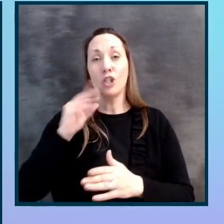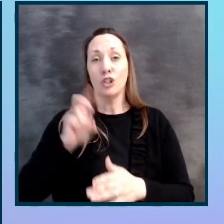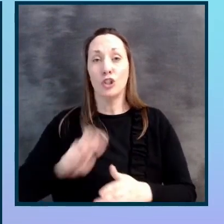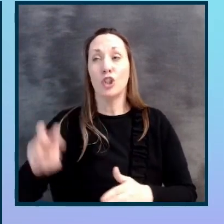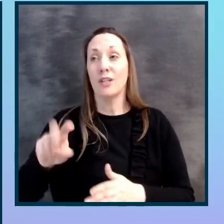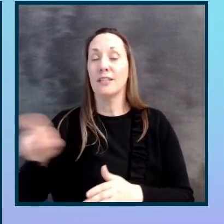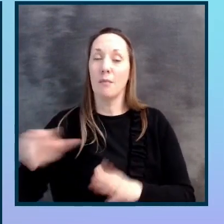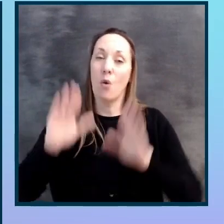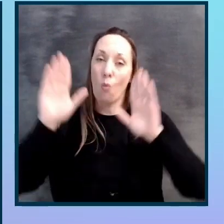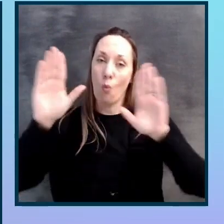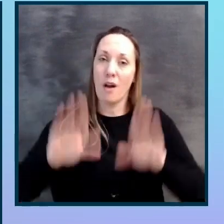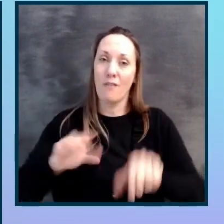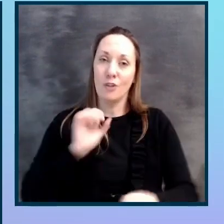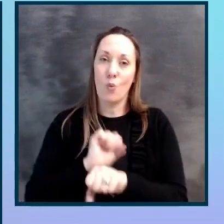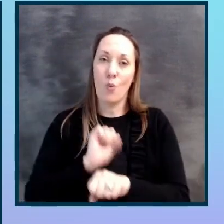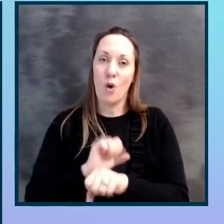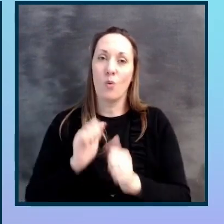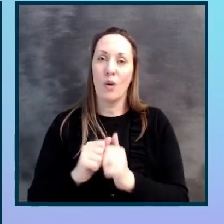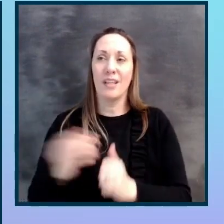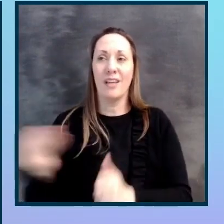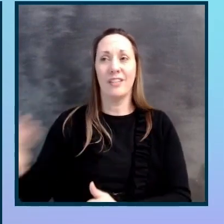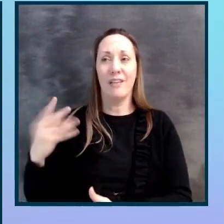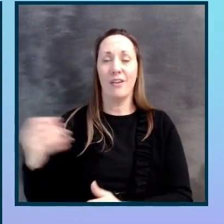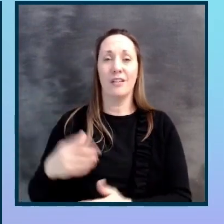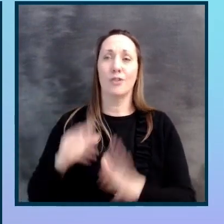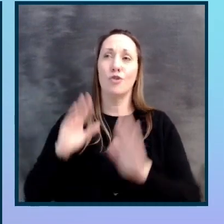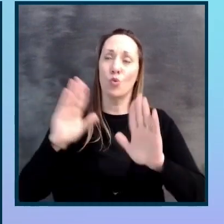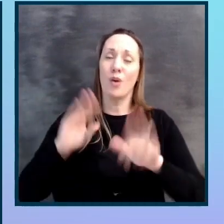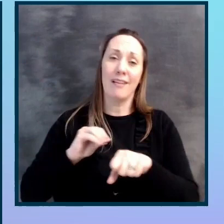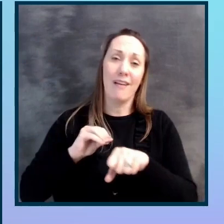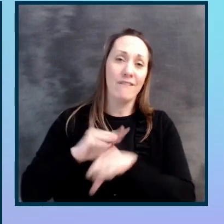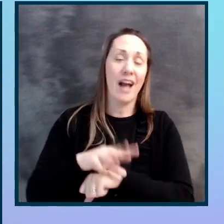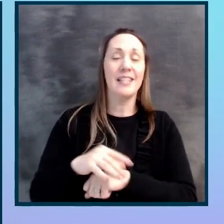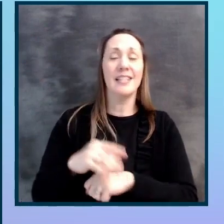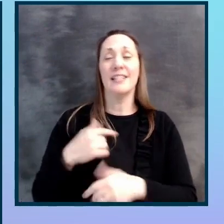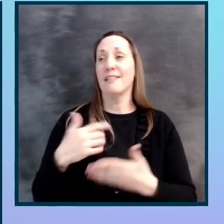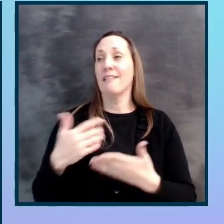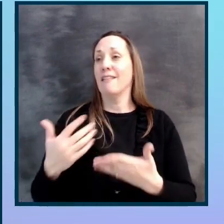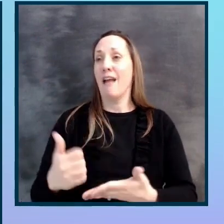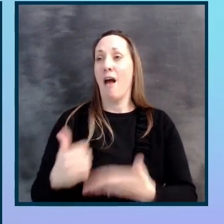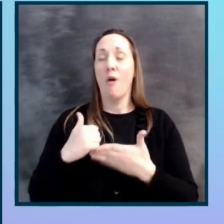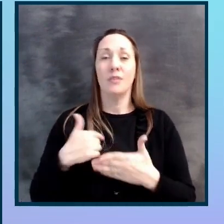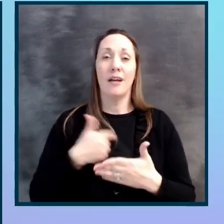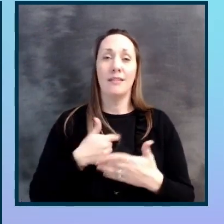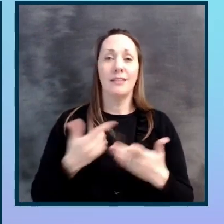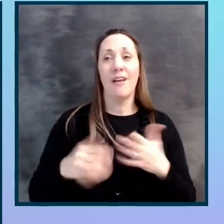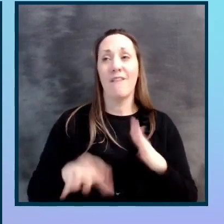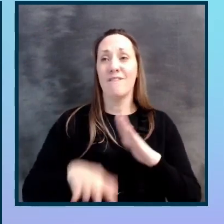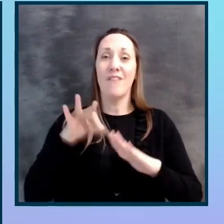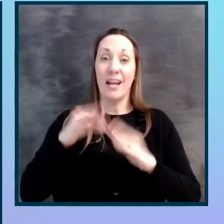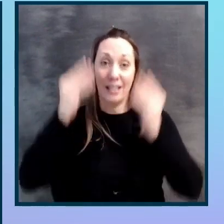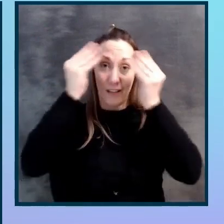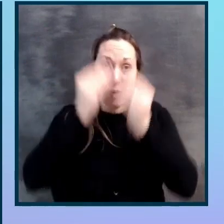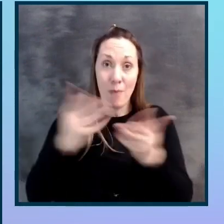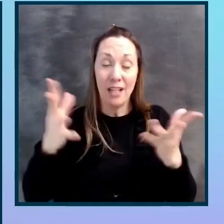they've given us really good advice and have directed us in finding information and learning more